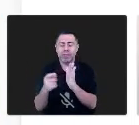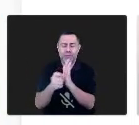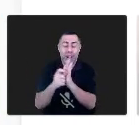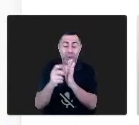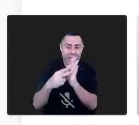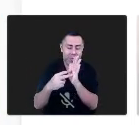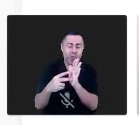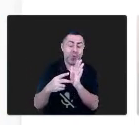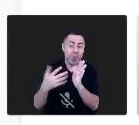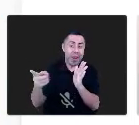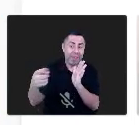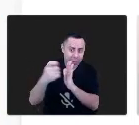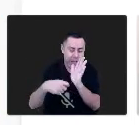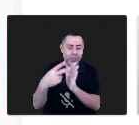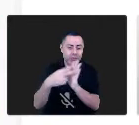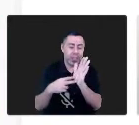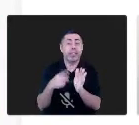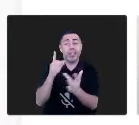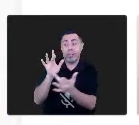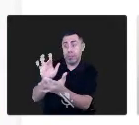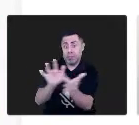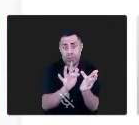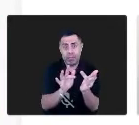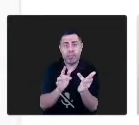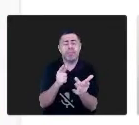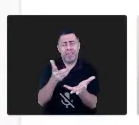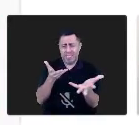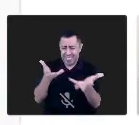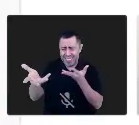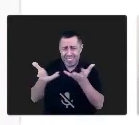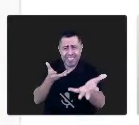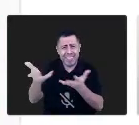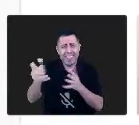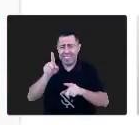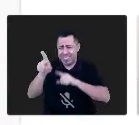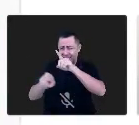right make it a conversation ask them questions right and ask insightful questions right people